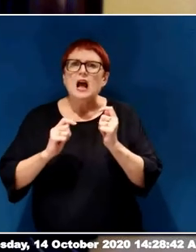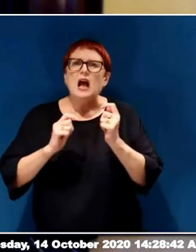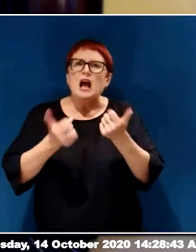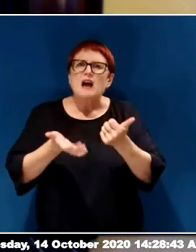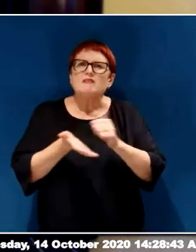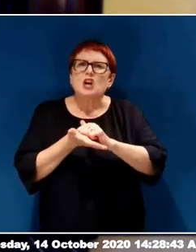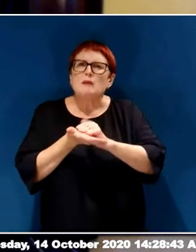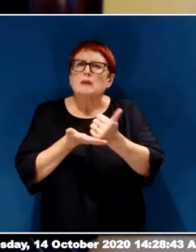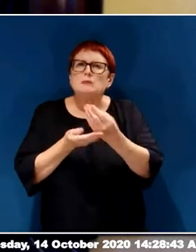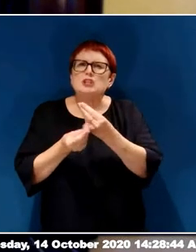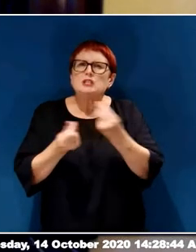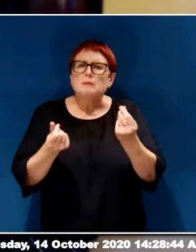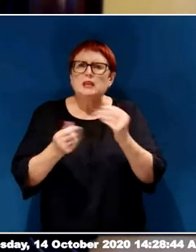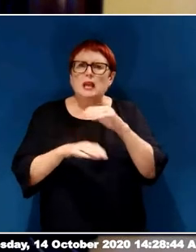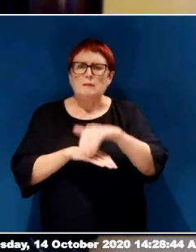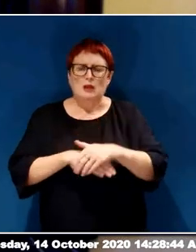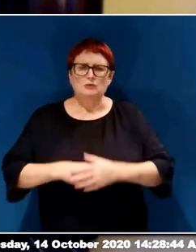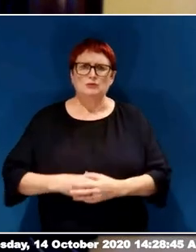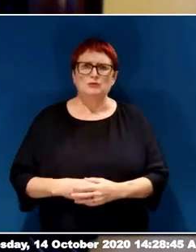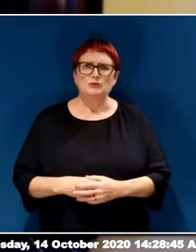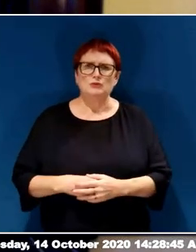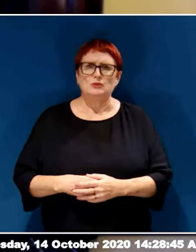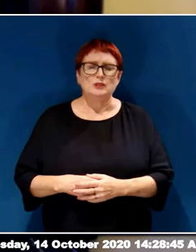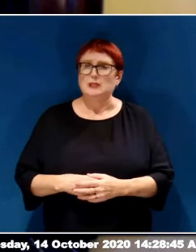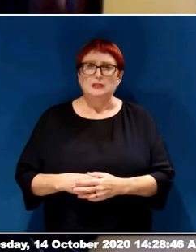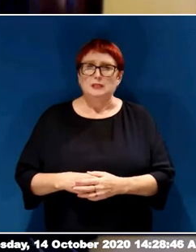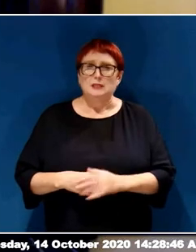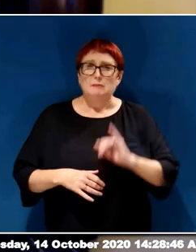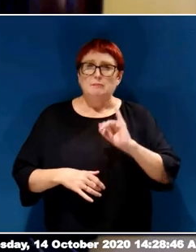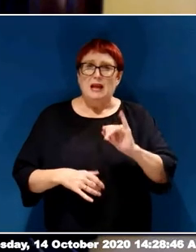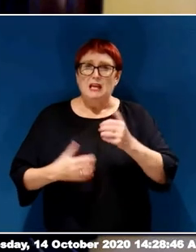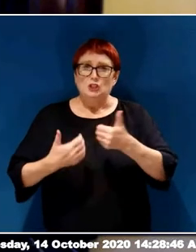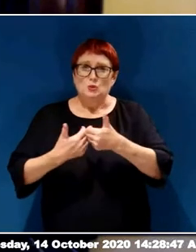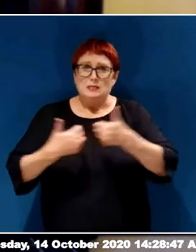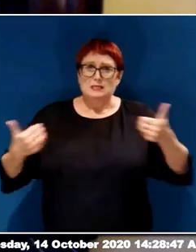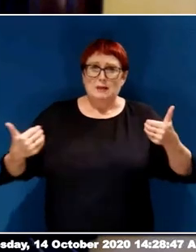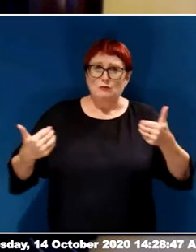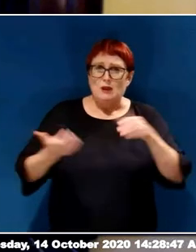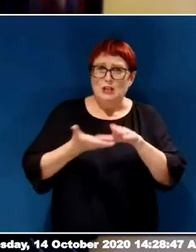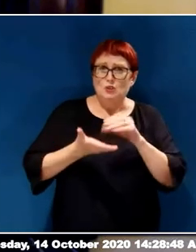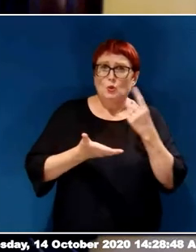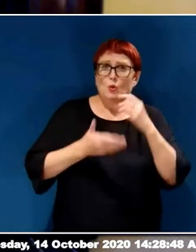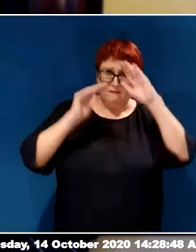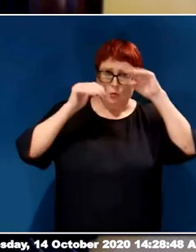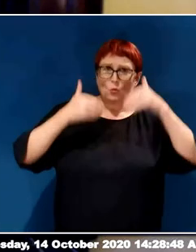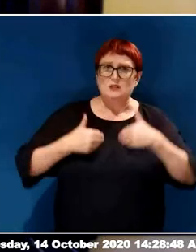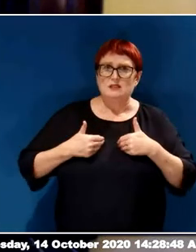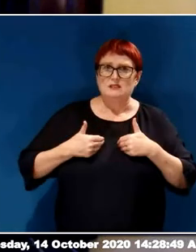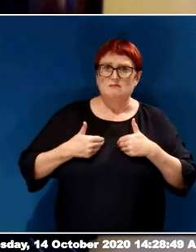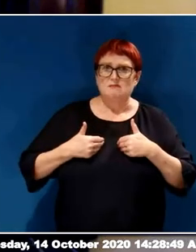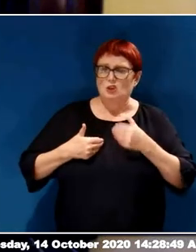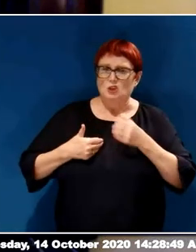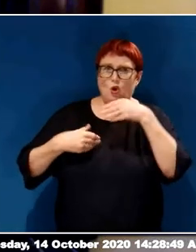segregation of students on the autism spectrum in Australia. These parents come to me because they've read